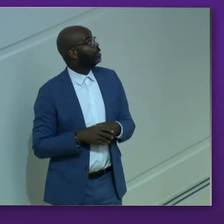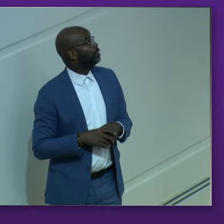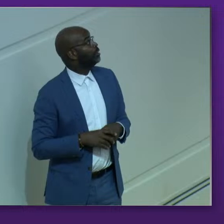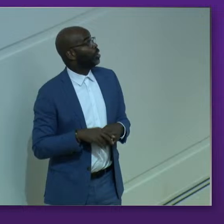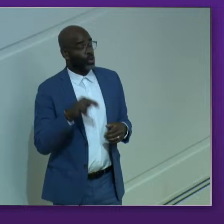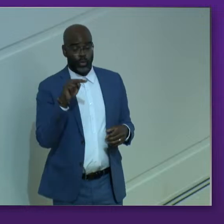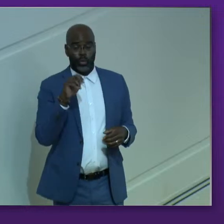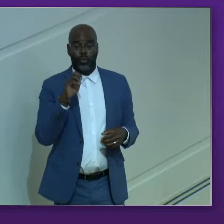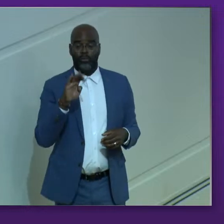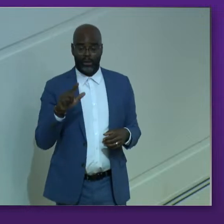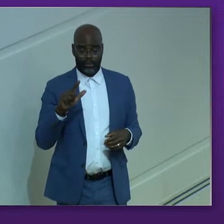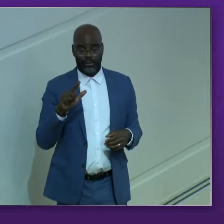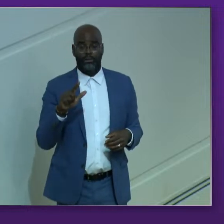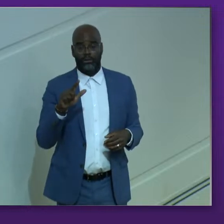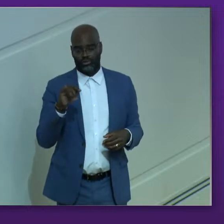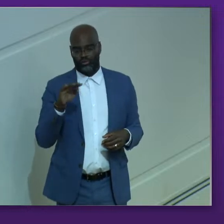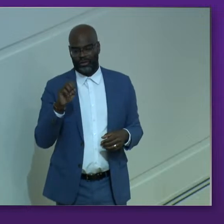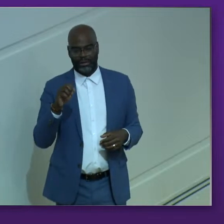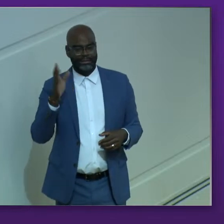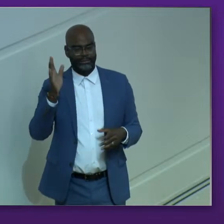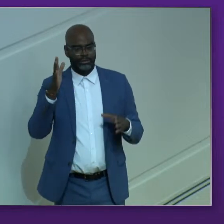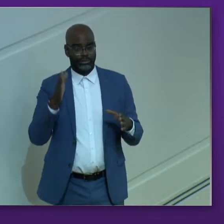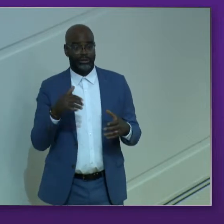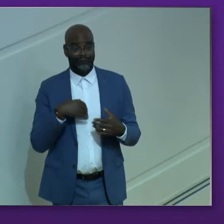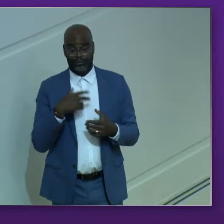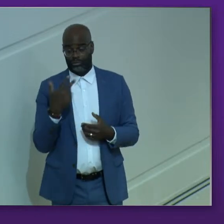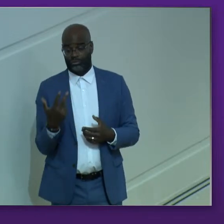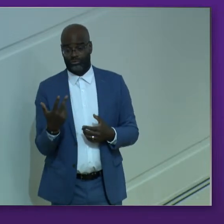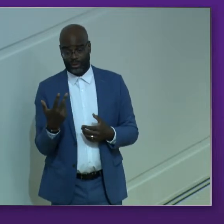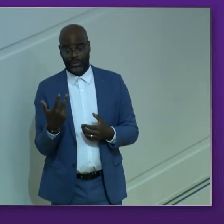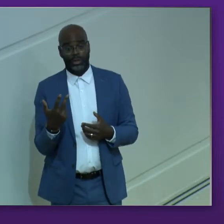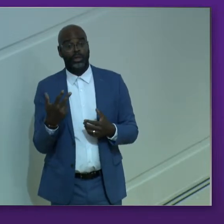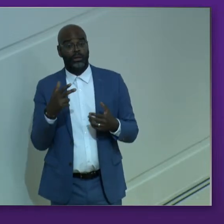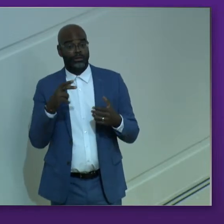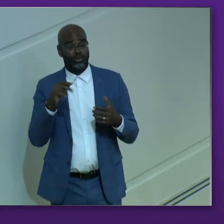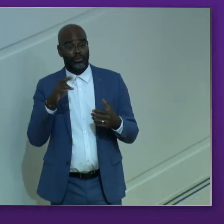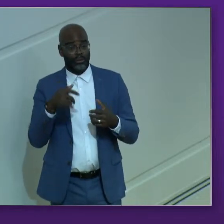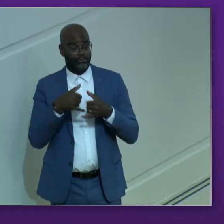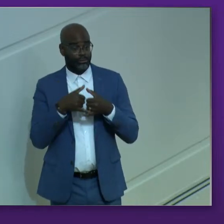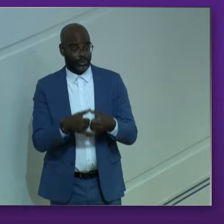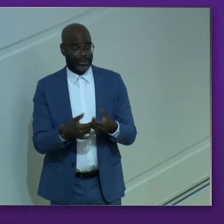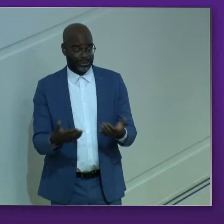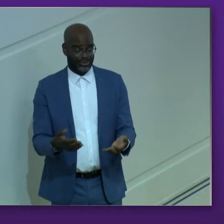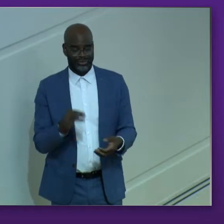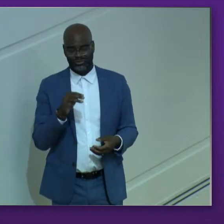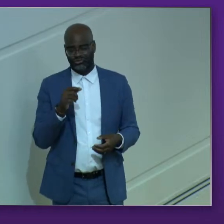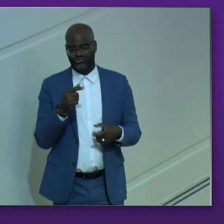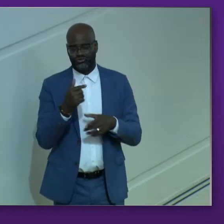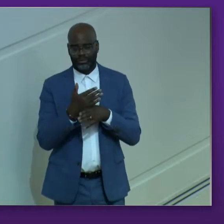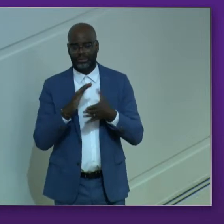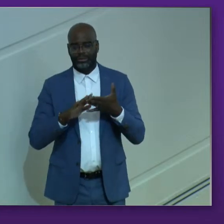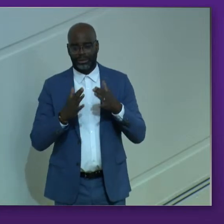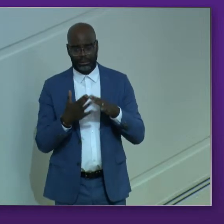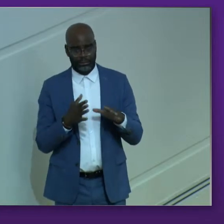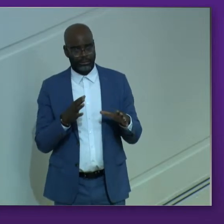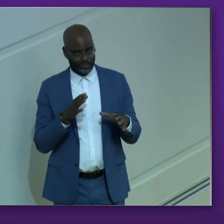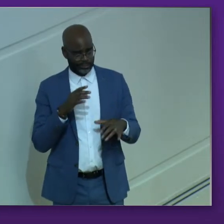WITH AN UNEXPECTED SNOW THAT MORNING THE TEAM PIVOTED TO AN AFTERNOON ONLY EVENT.